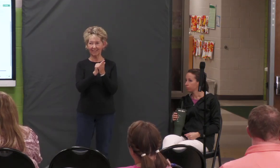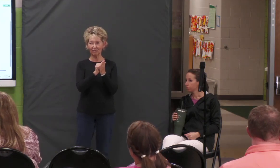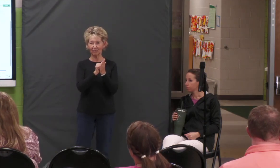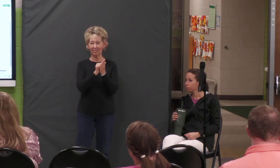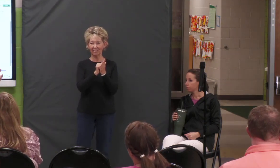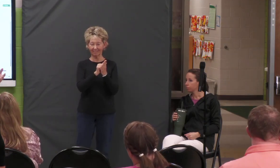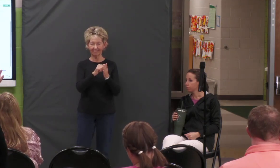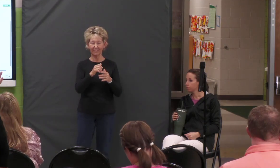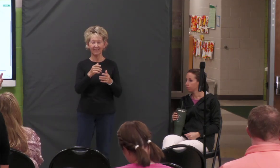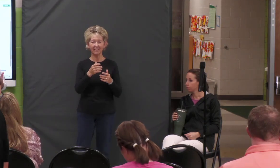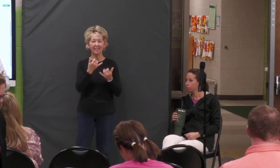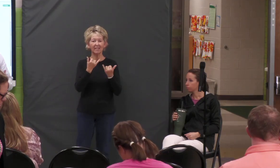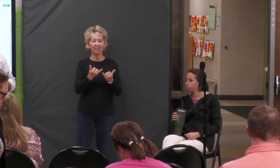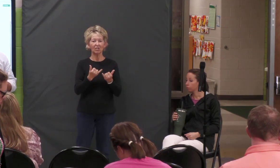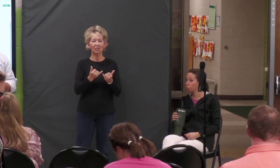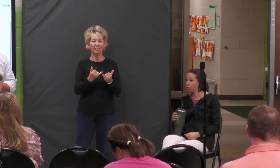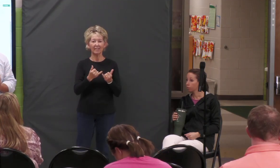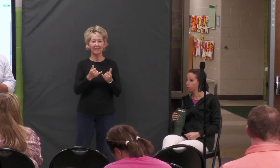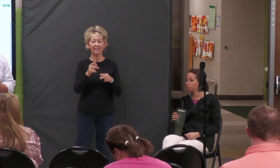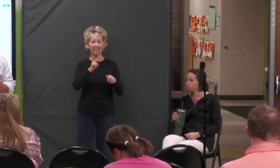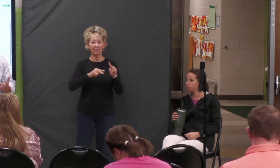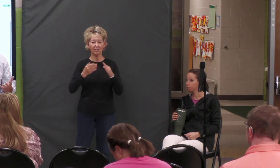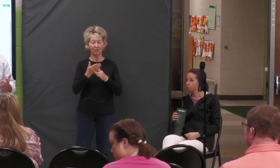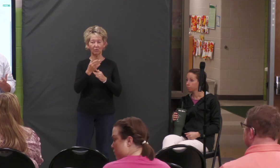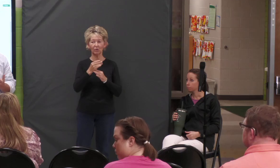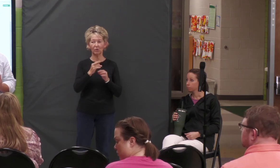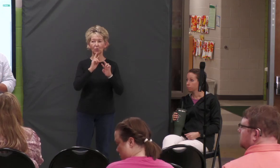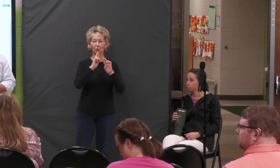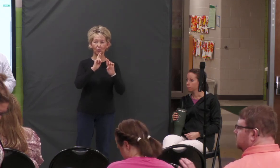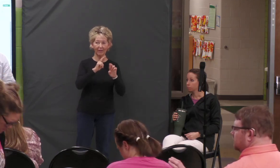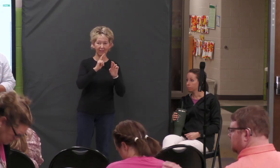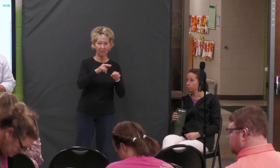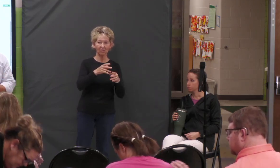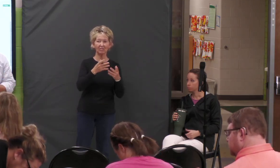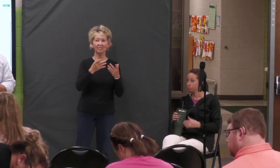uh we're currently going through records and you know becoming familiar how things were